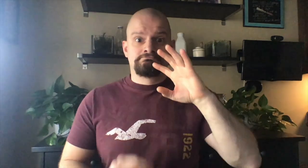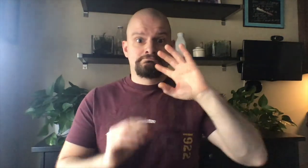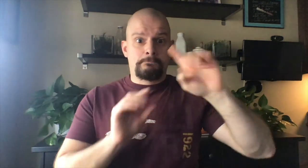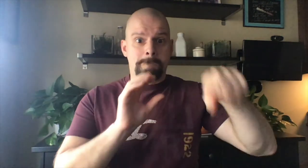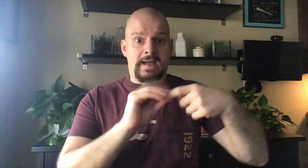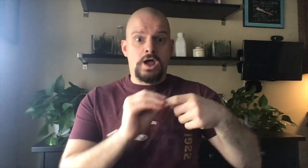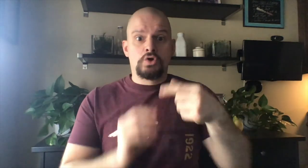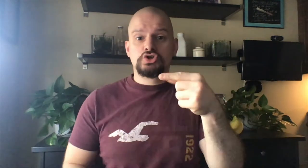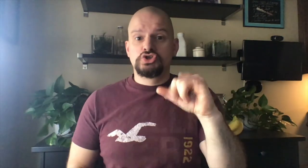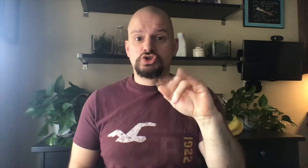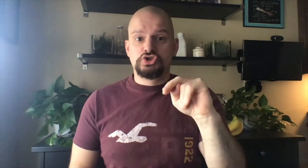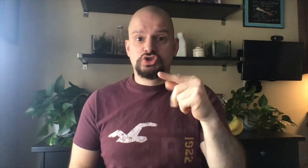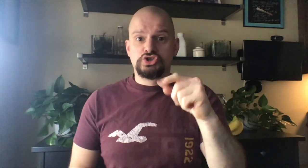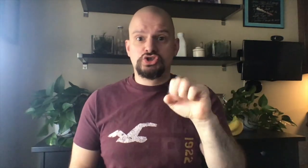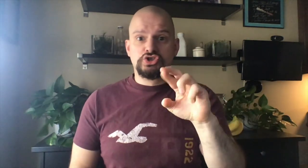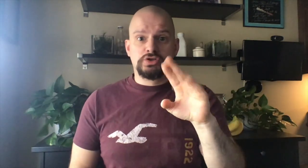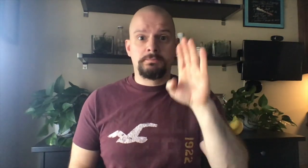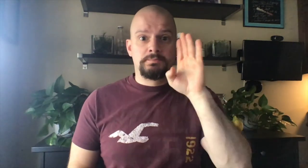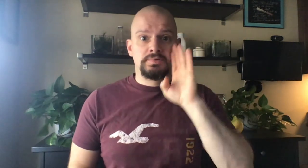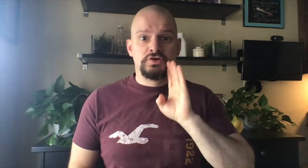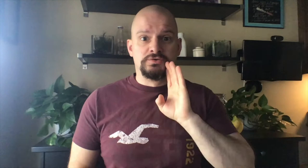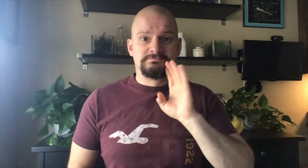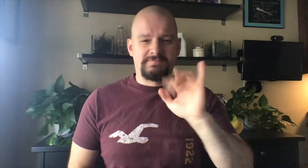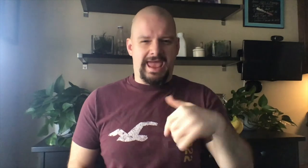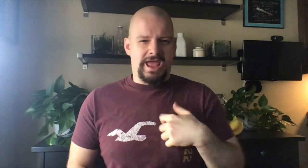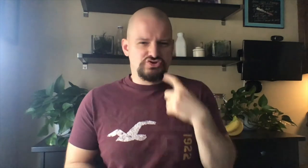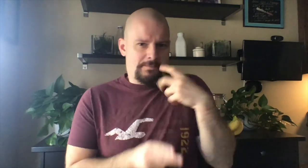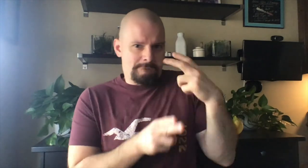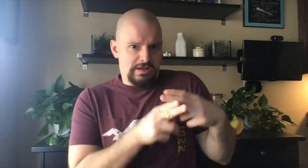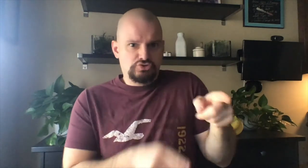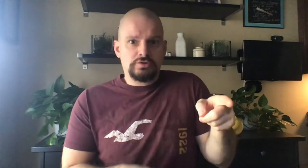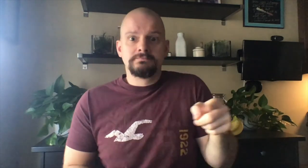As I mentioned the ginger beer